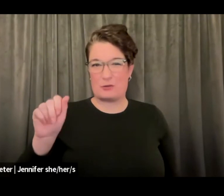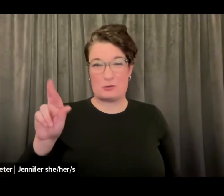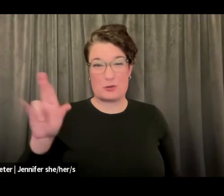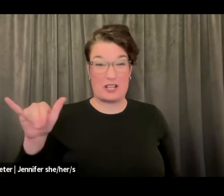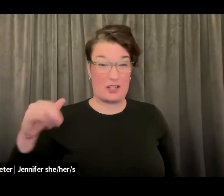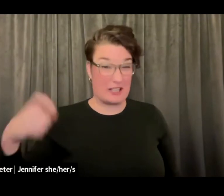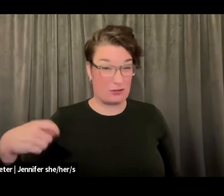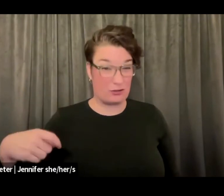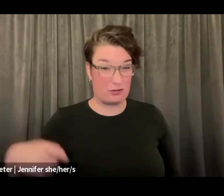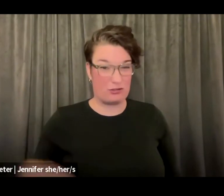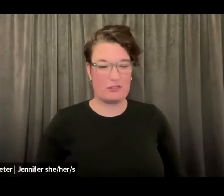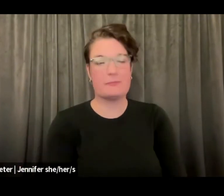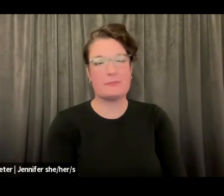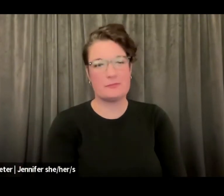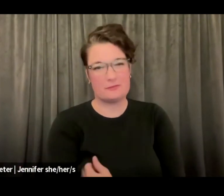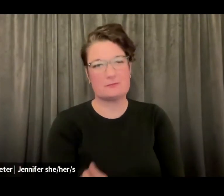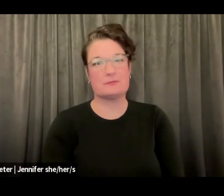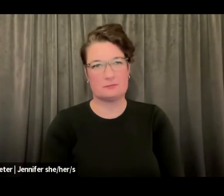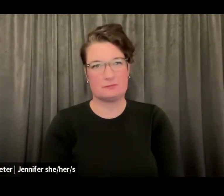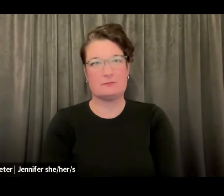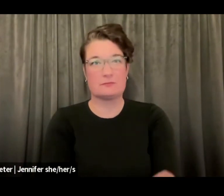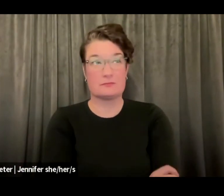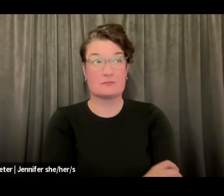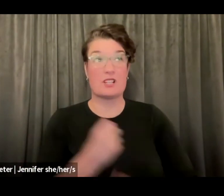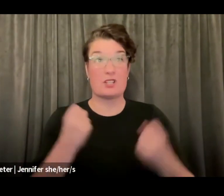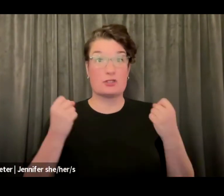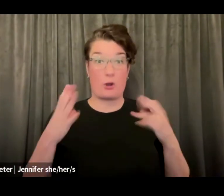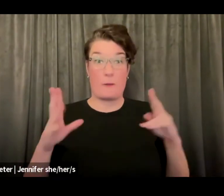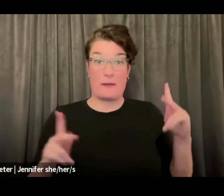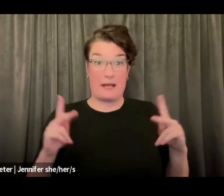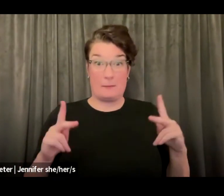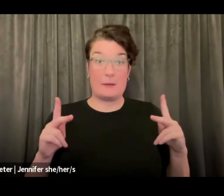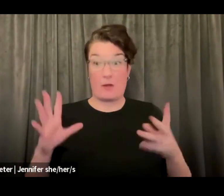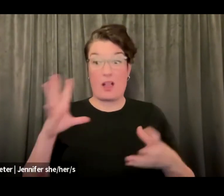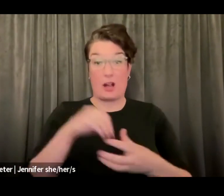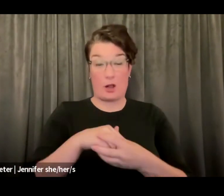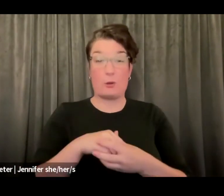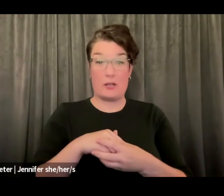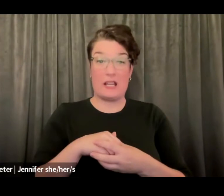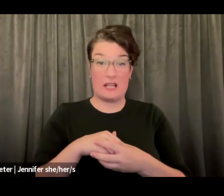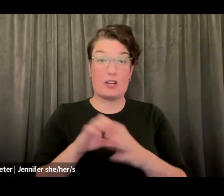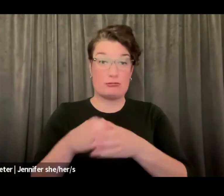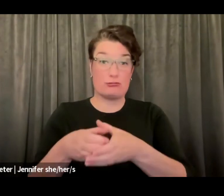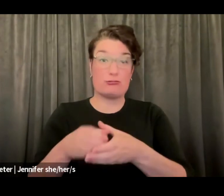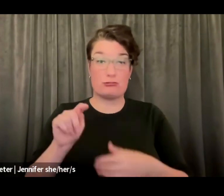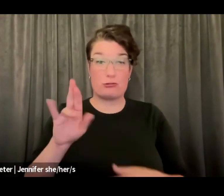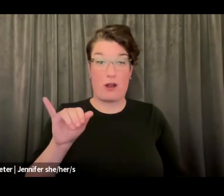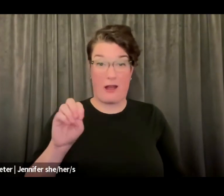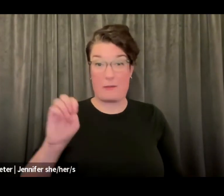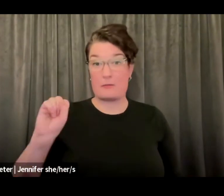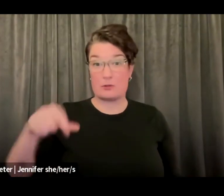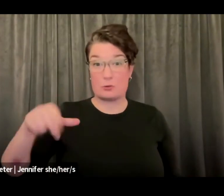so many people, including the, the Squaxin tribe of this area have